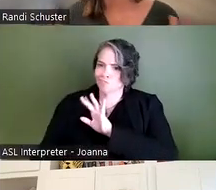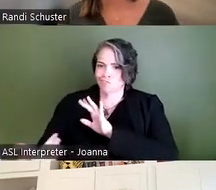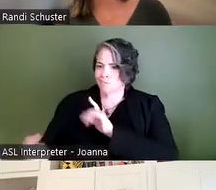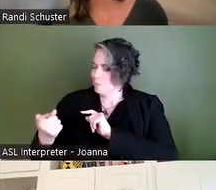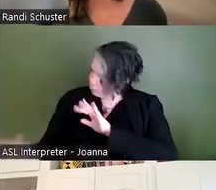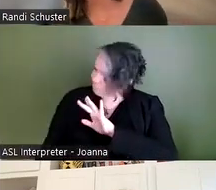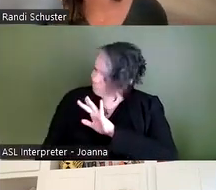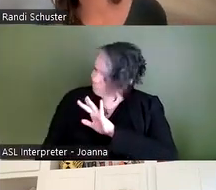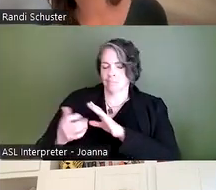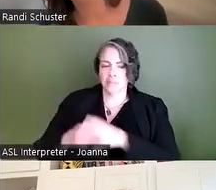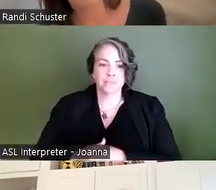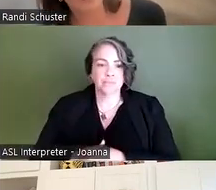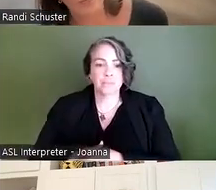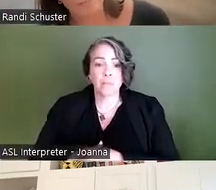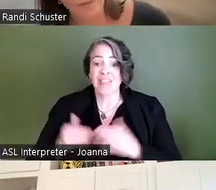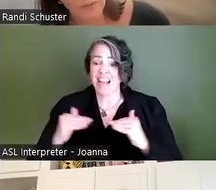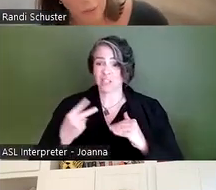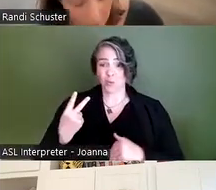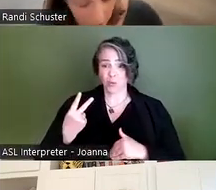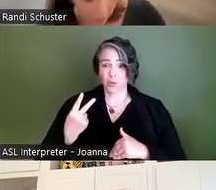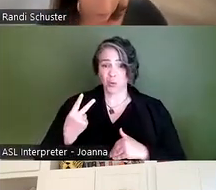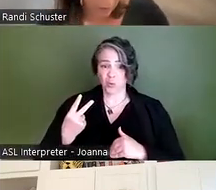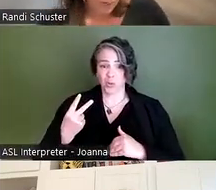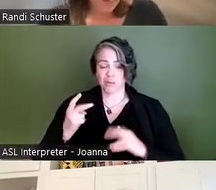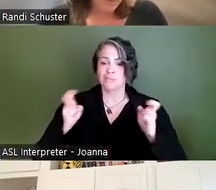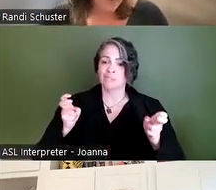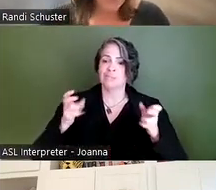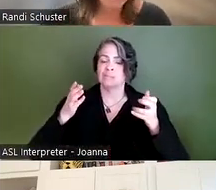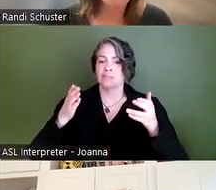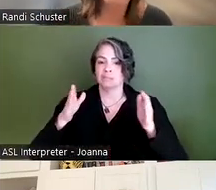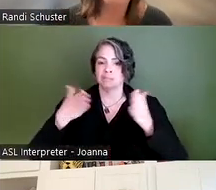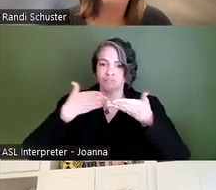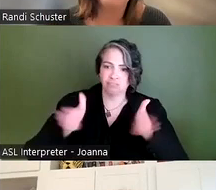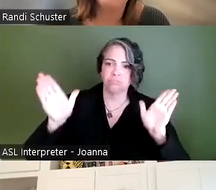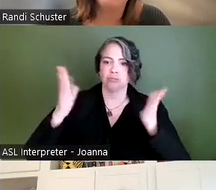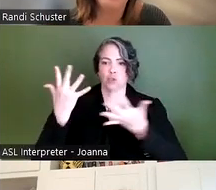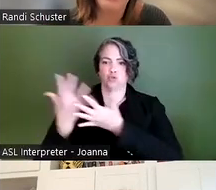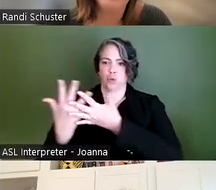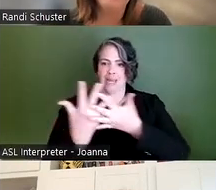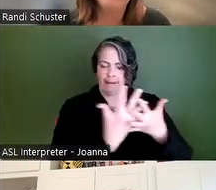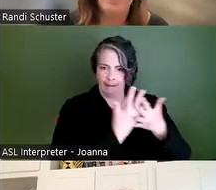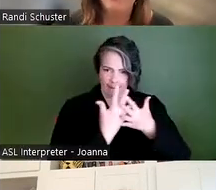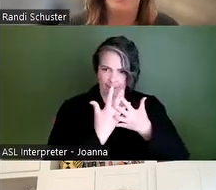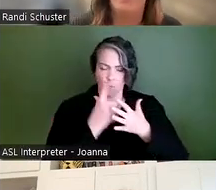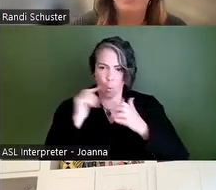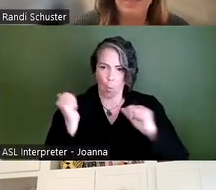So the first is around universal screening, as I mentioned in one of the slides where I